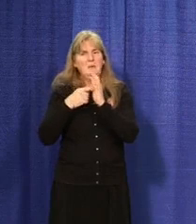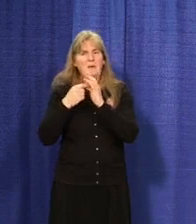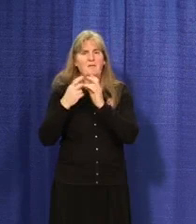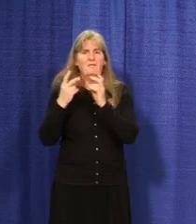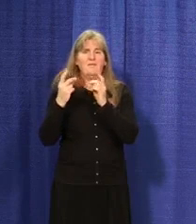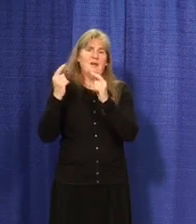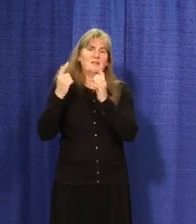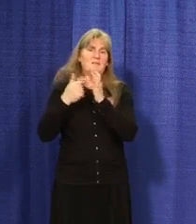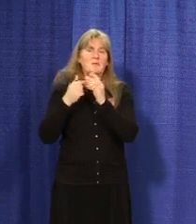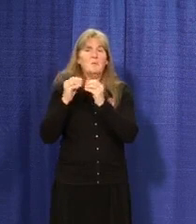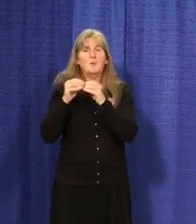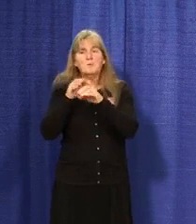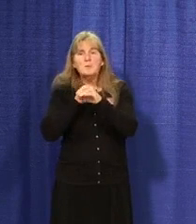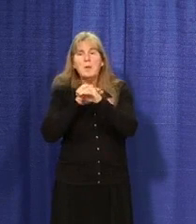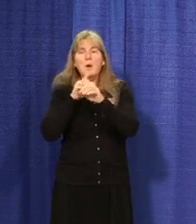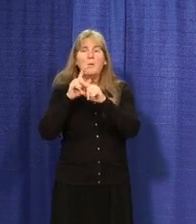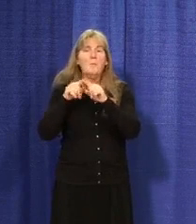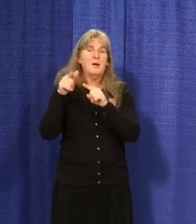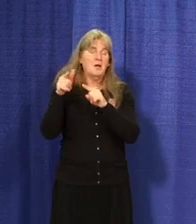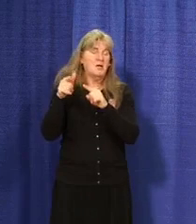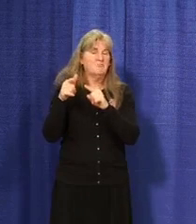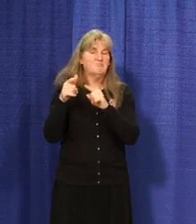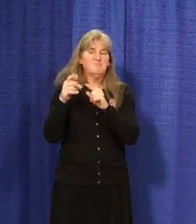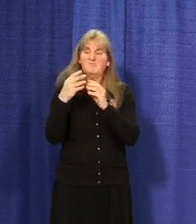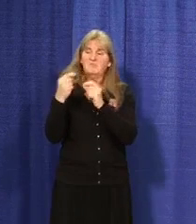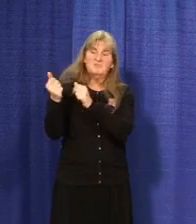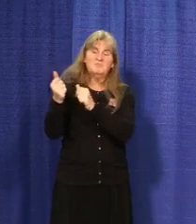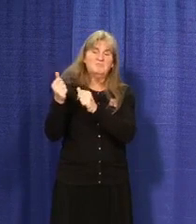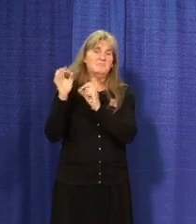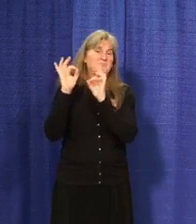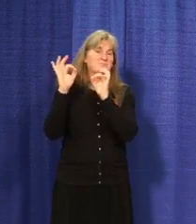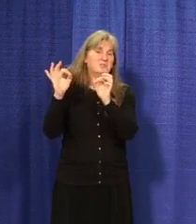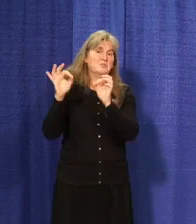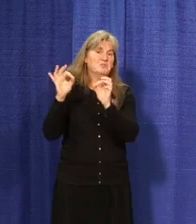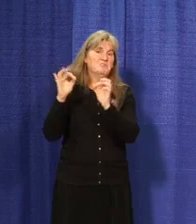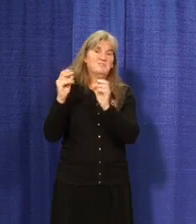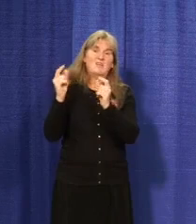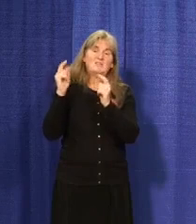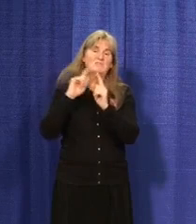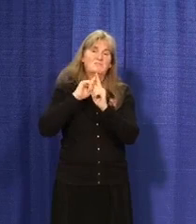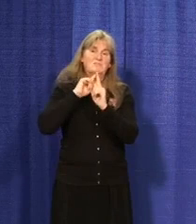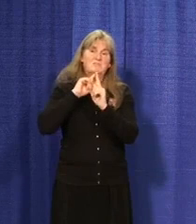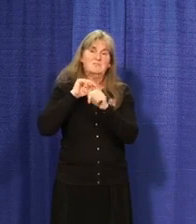But once at the lab, the turnaround time continues to be quite good. Pat: Thank you.